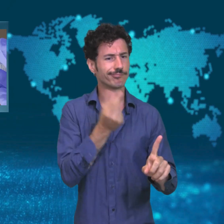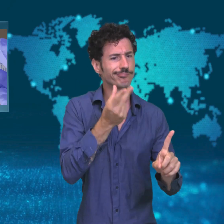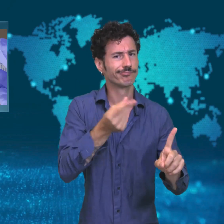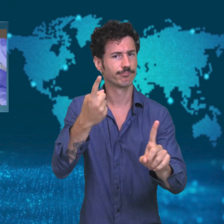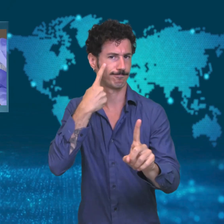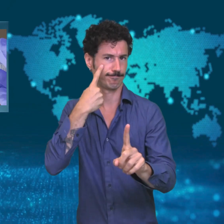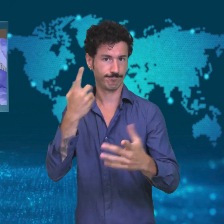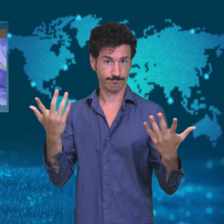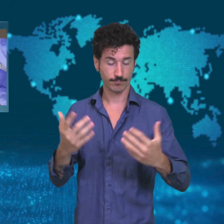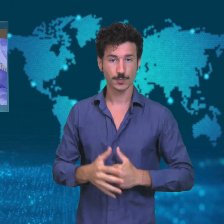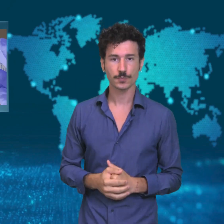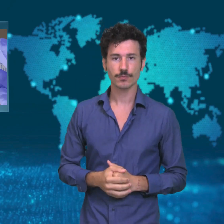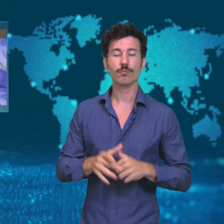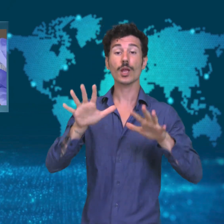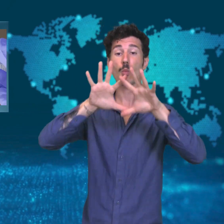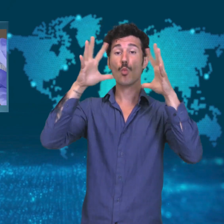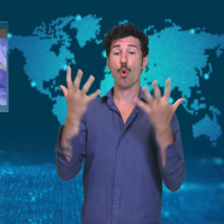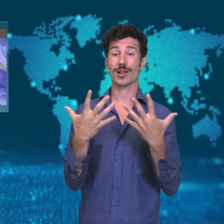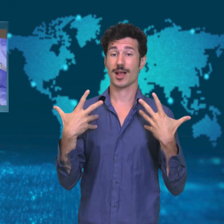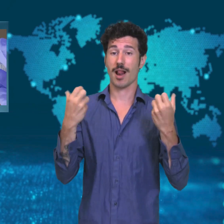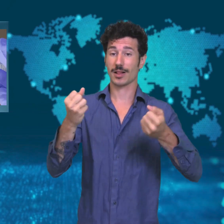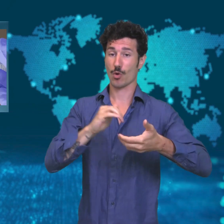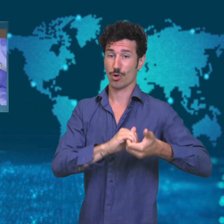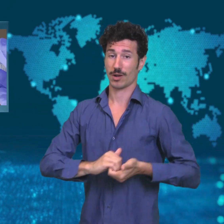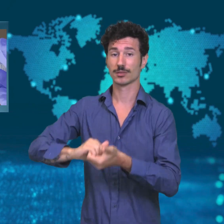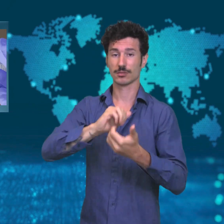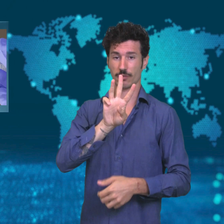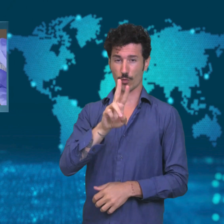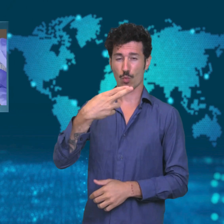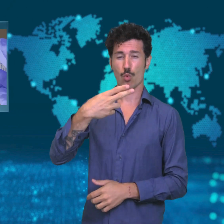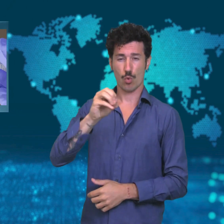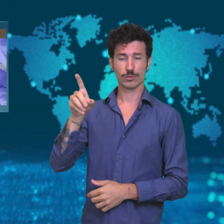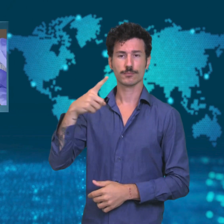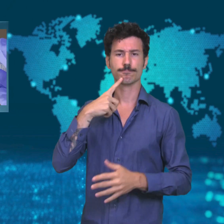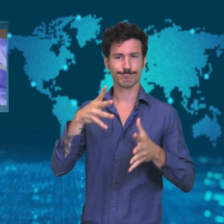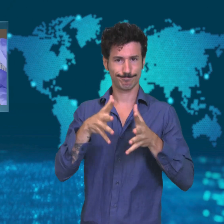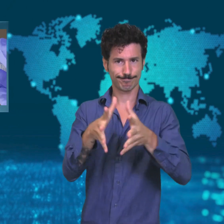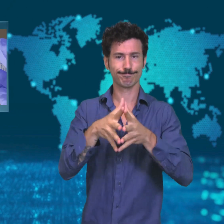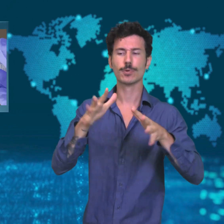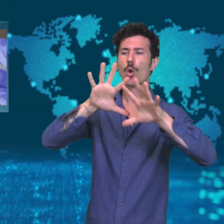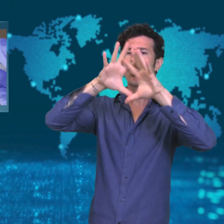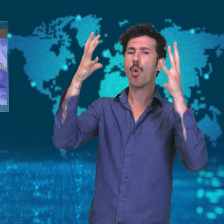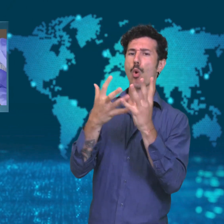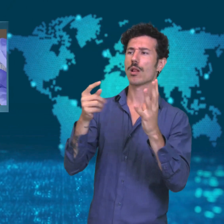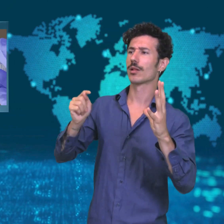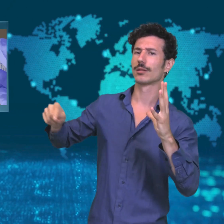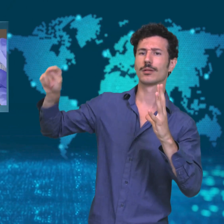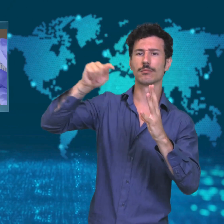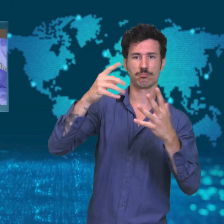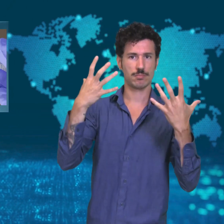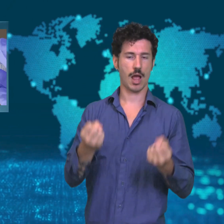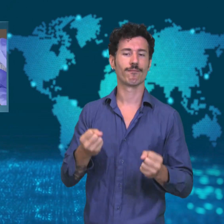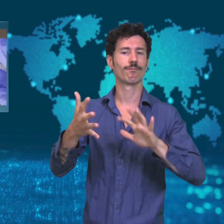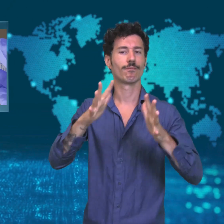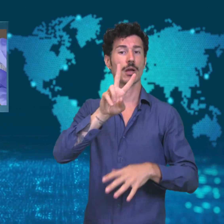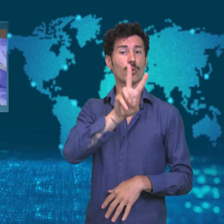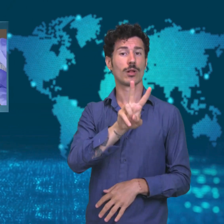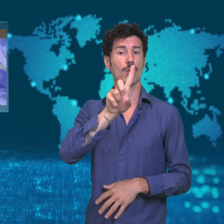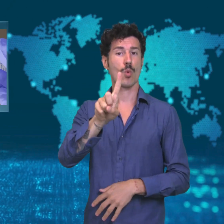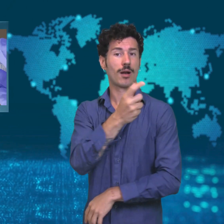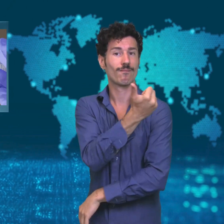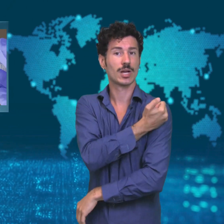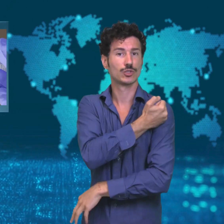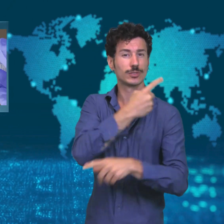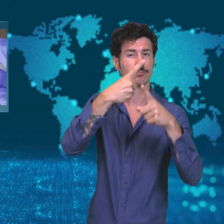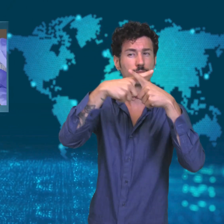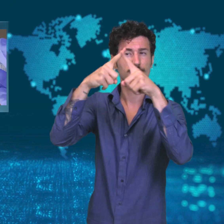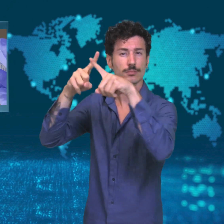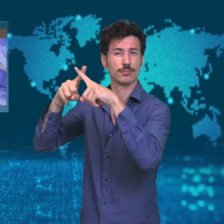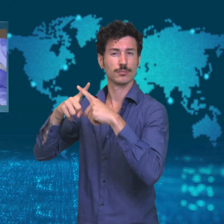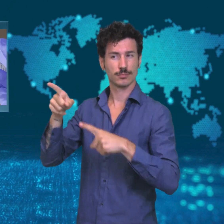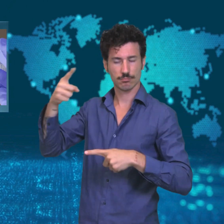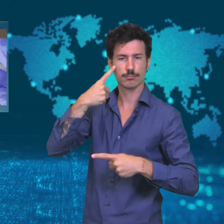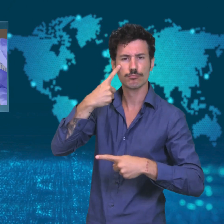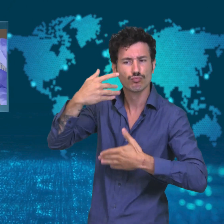The World Health Organization reports at least 21 vaccines undergoing such trials,